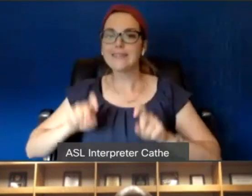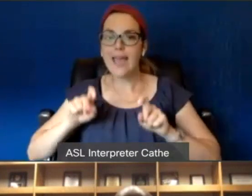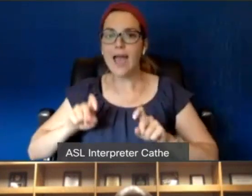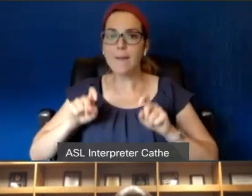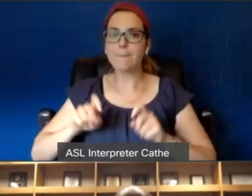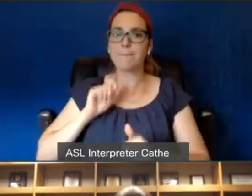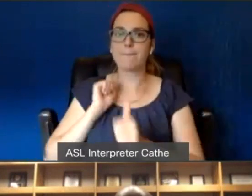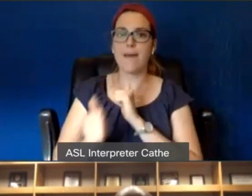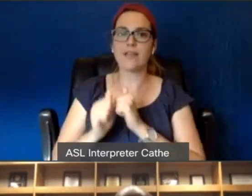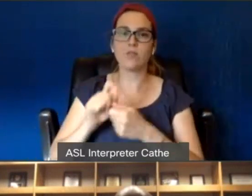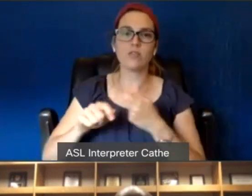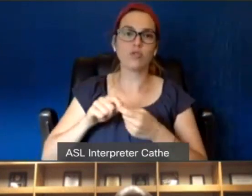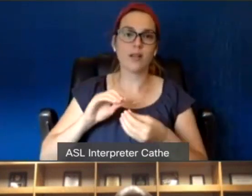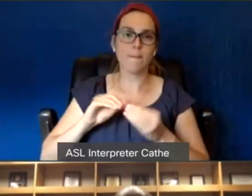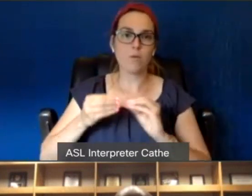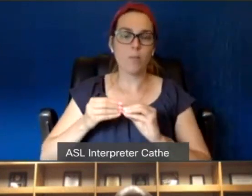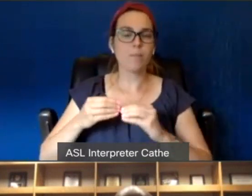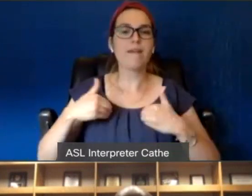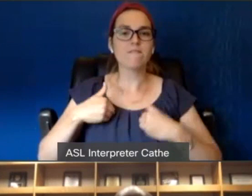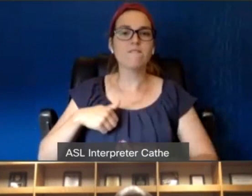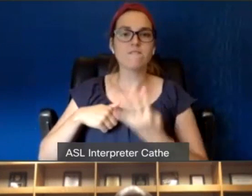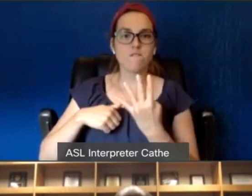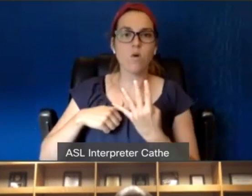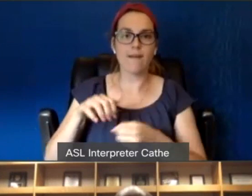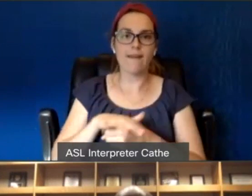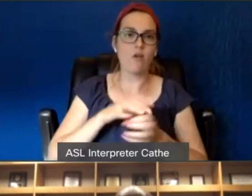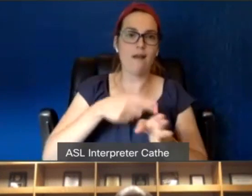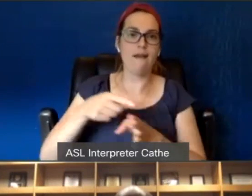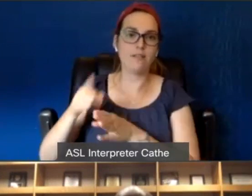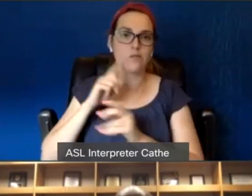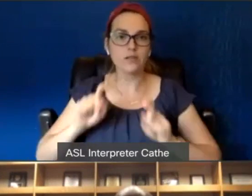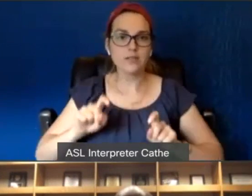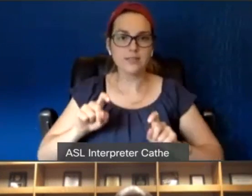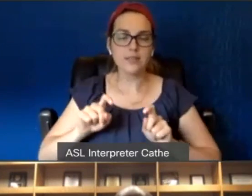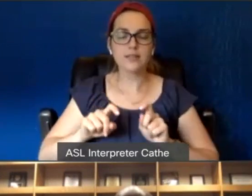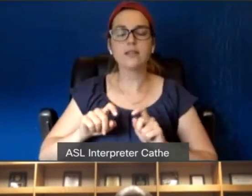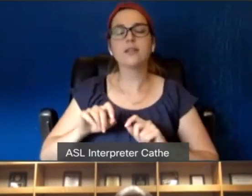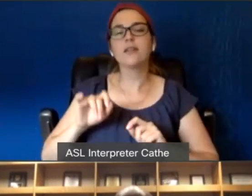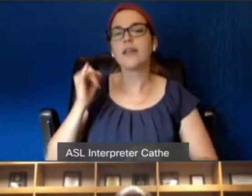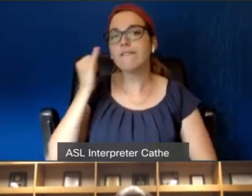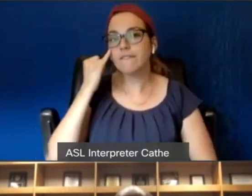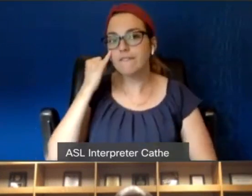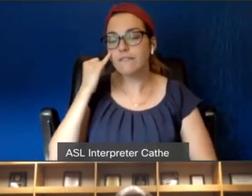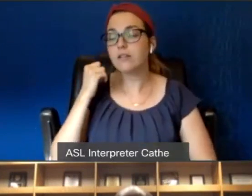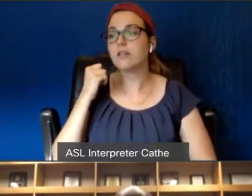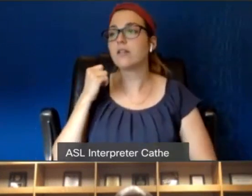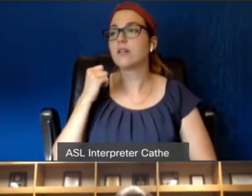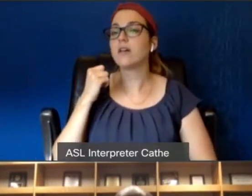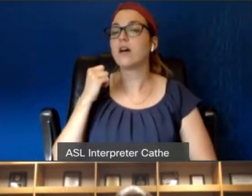There's like four areas, they test you on and if you get four wrong, you're not able to pass.